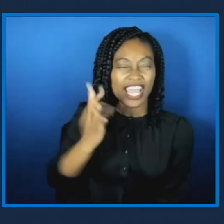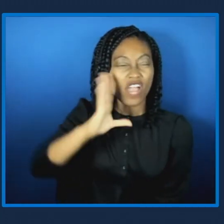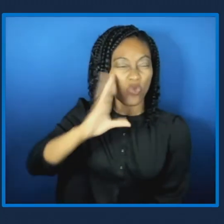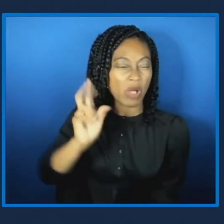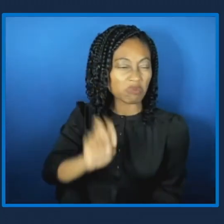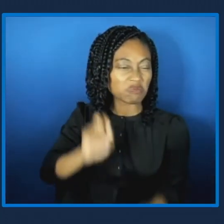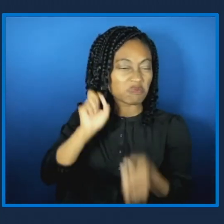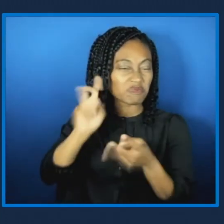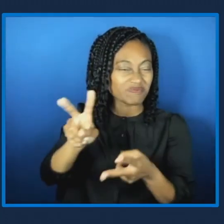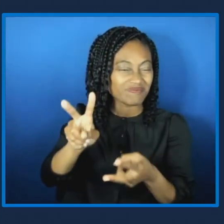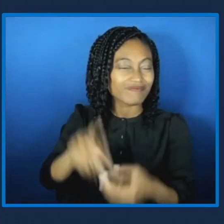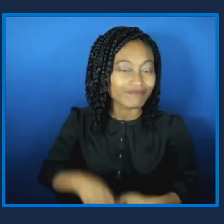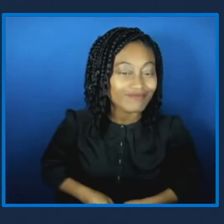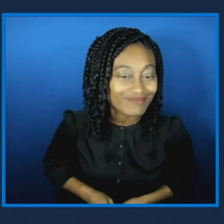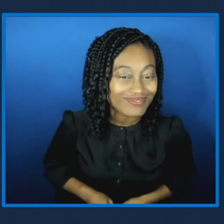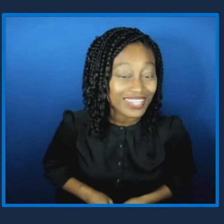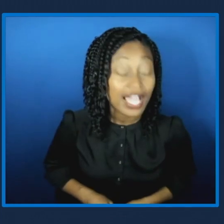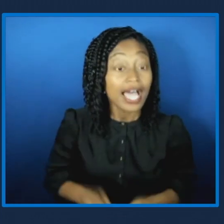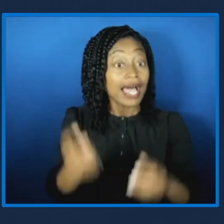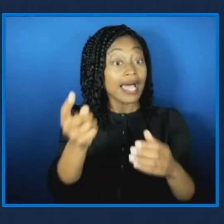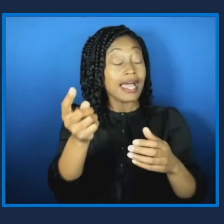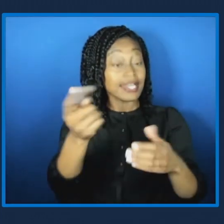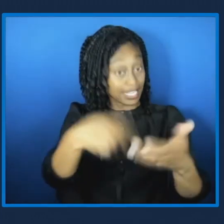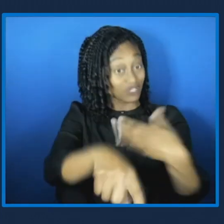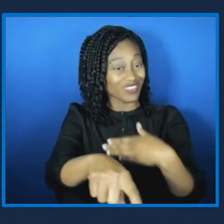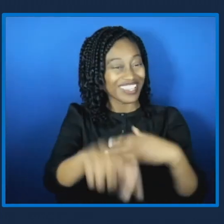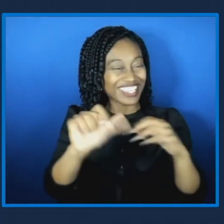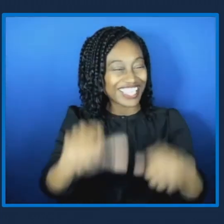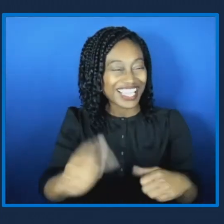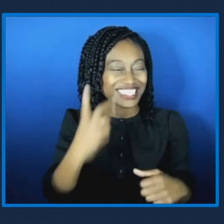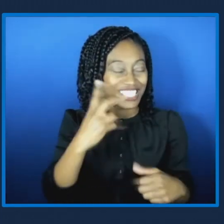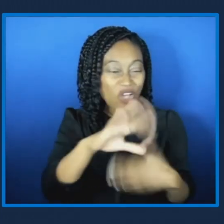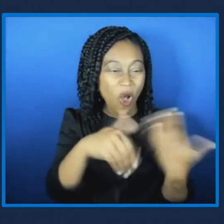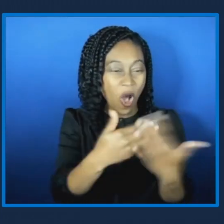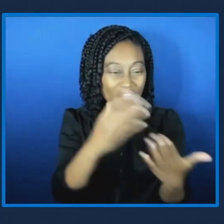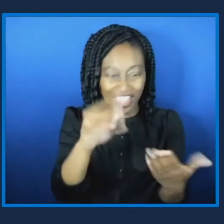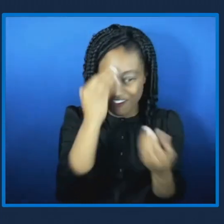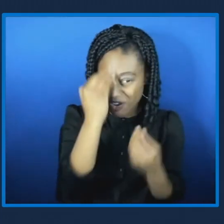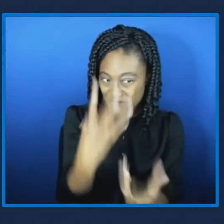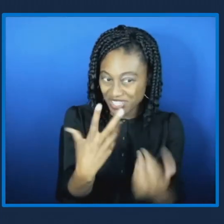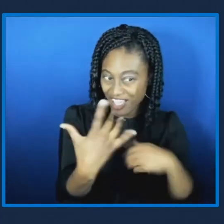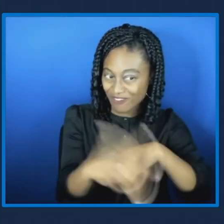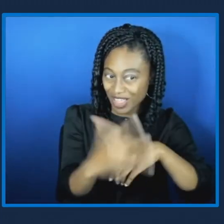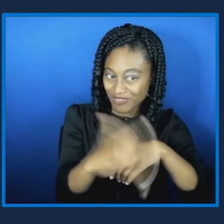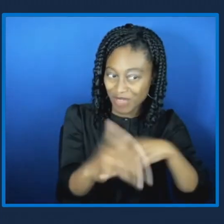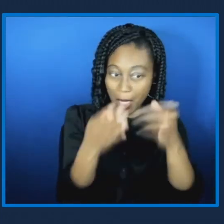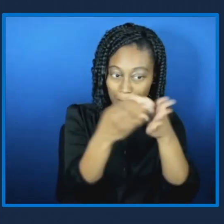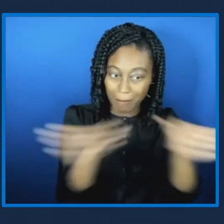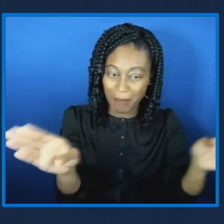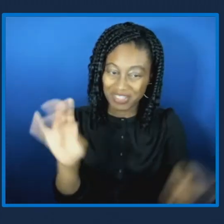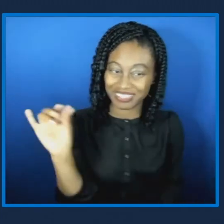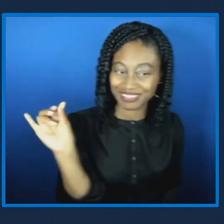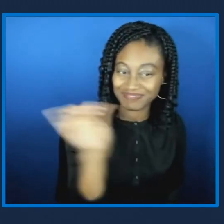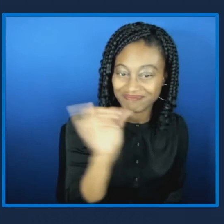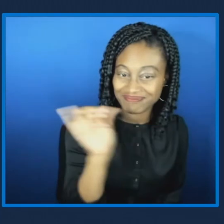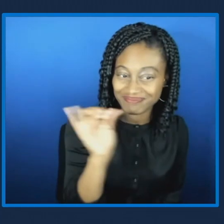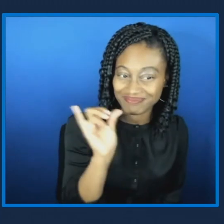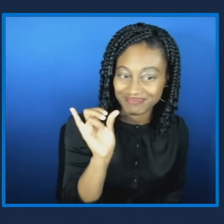And next week you can anticipate all of that content being available publicly as well to keep the conversation going.